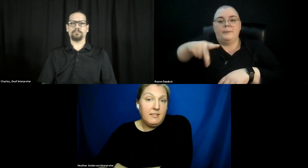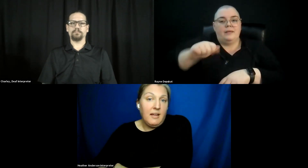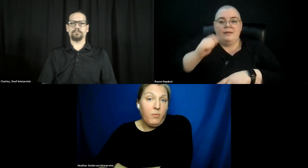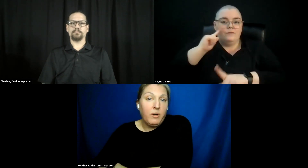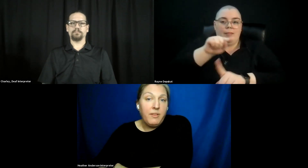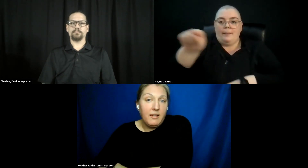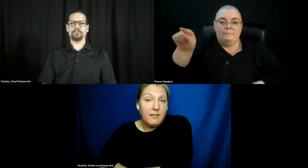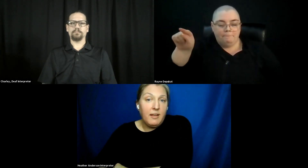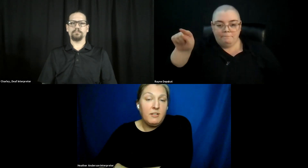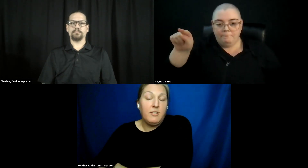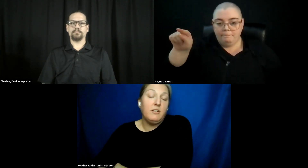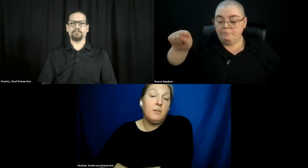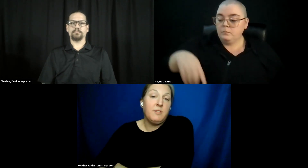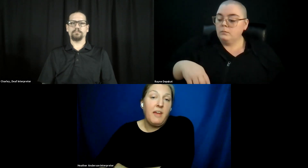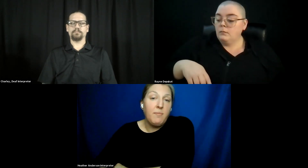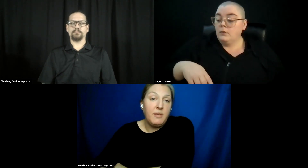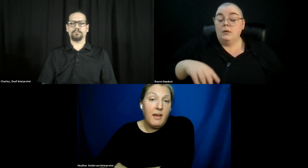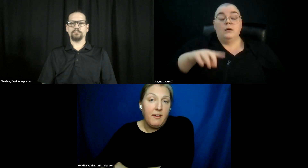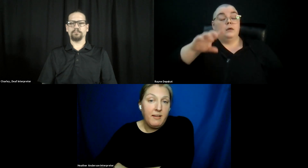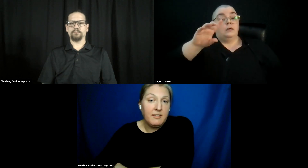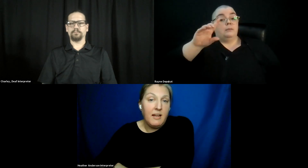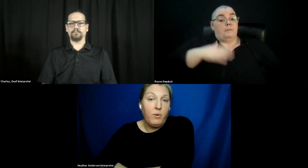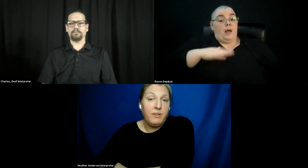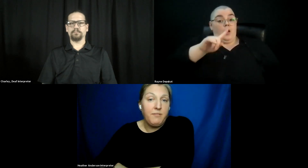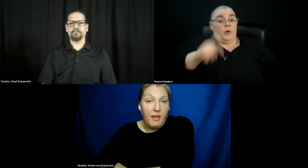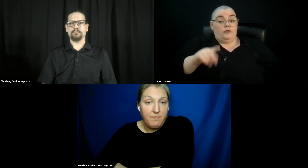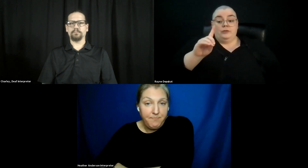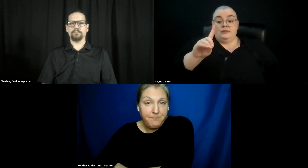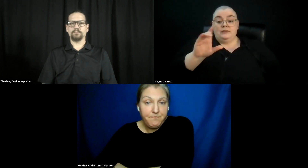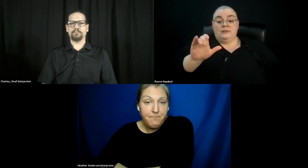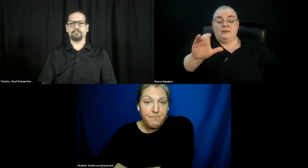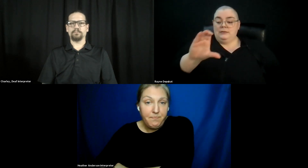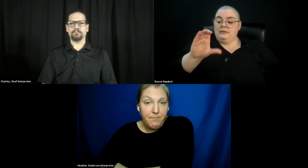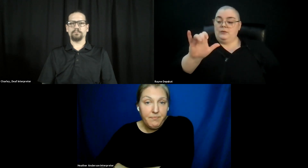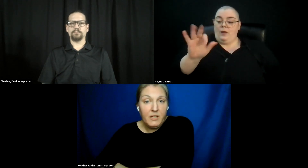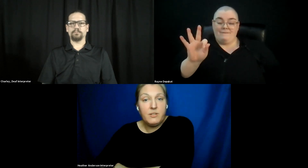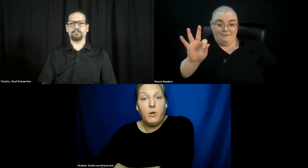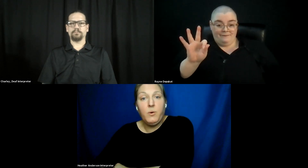It's not worth it. And in terms of the MPA, it's not worth it for them.